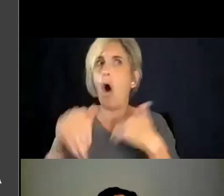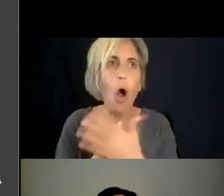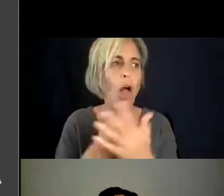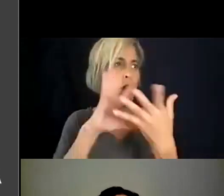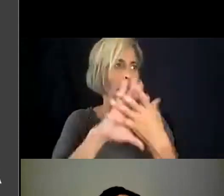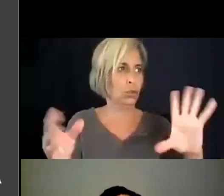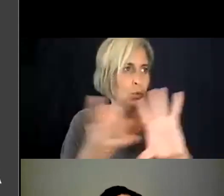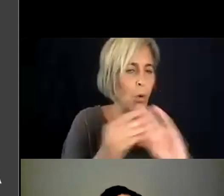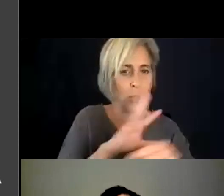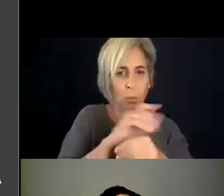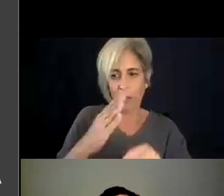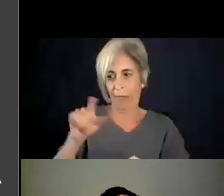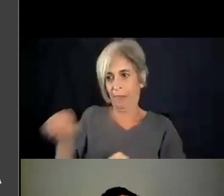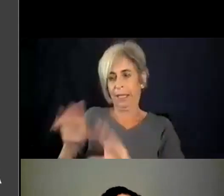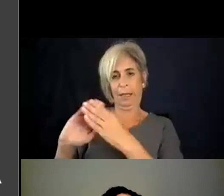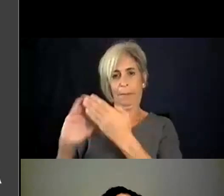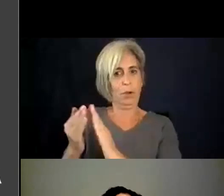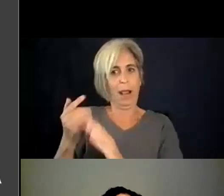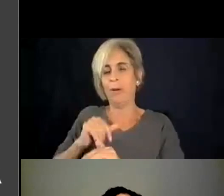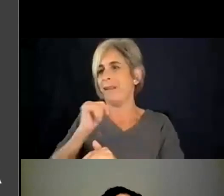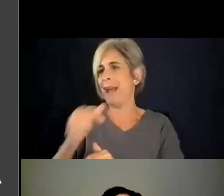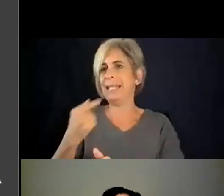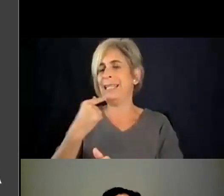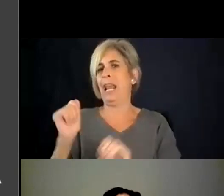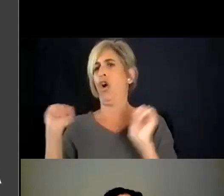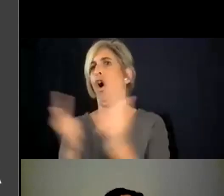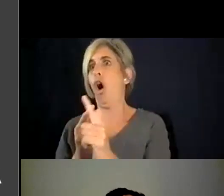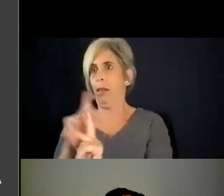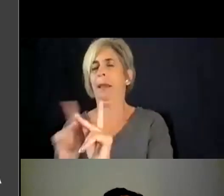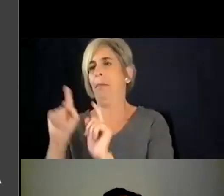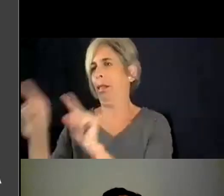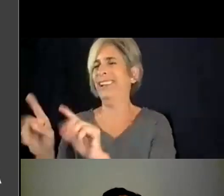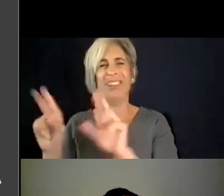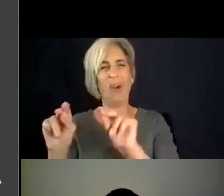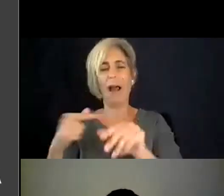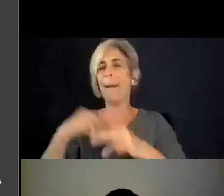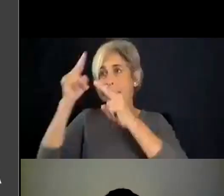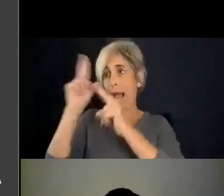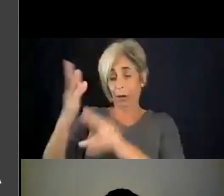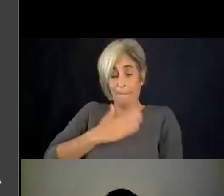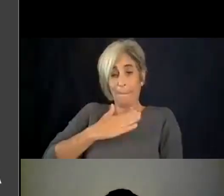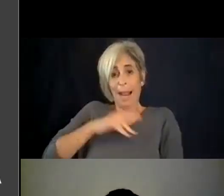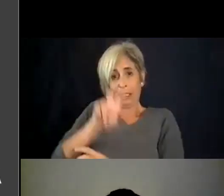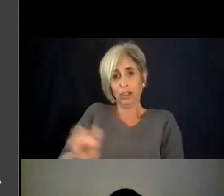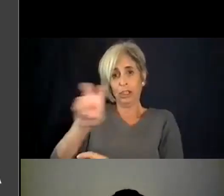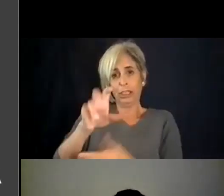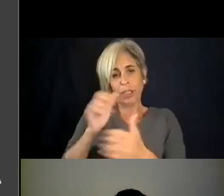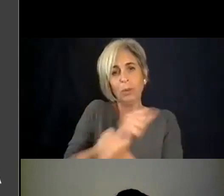ever presume to speak for my community as a whole. I can and am honored to share my personal journey with you this evening.